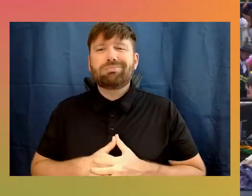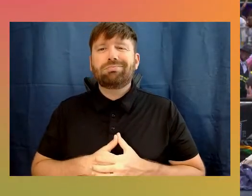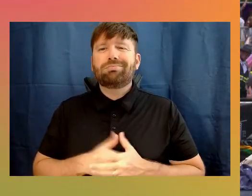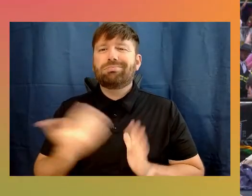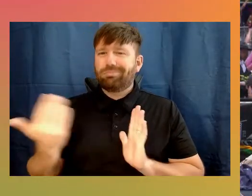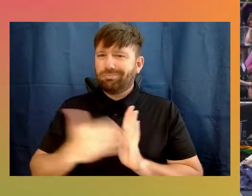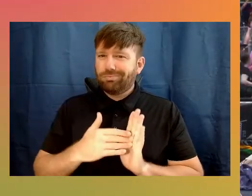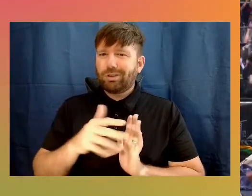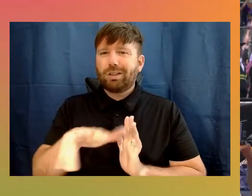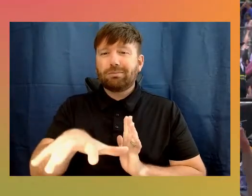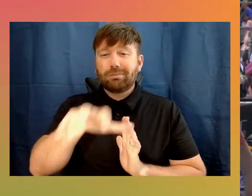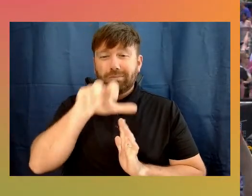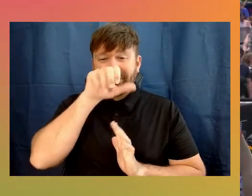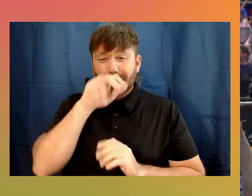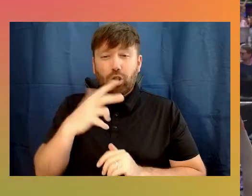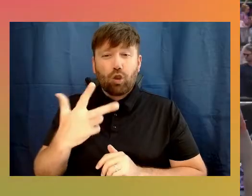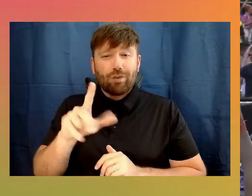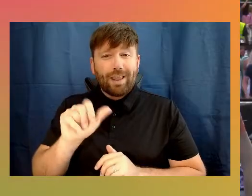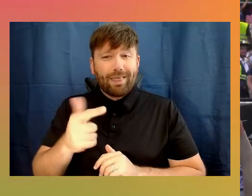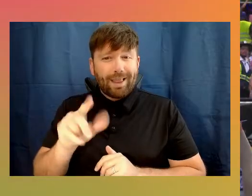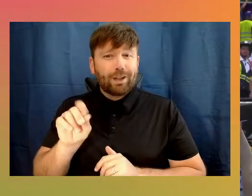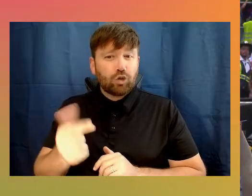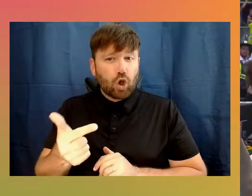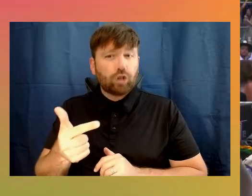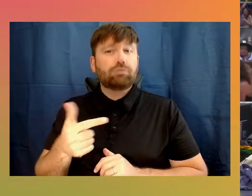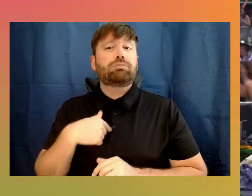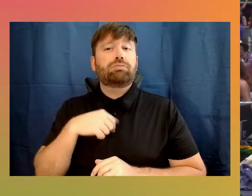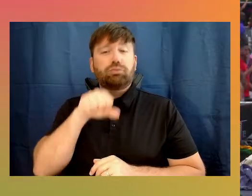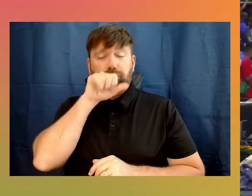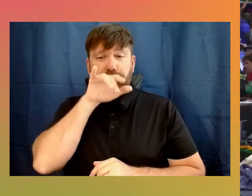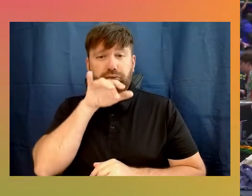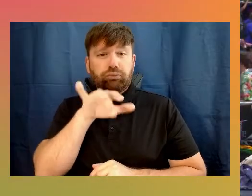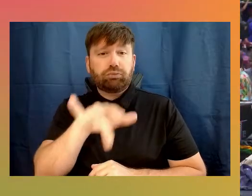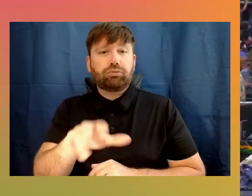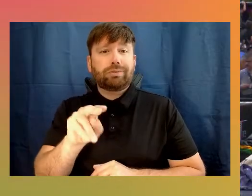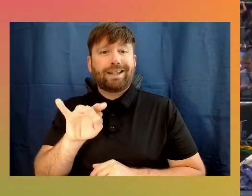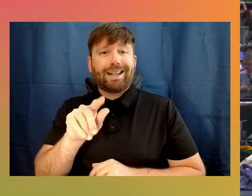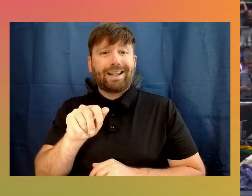I KNOW. KEEPING YOU ON YOUR TOES. GOOD. ONE MORE TIME. INHALE.